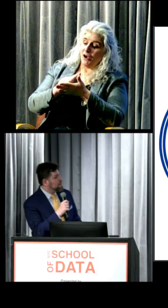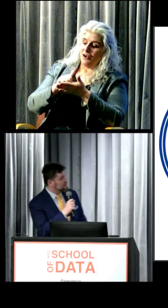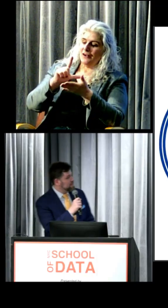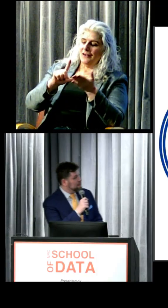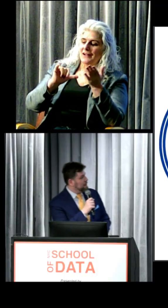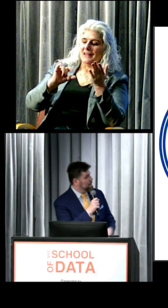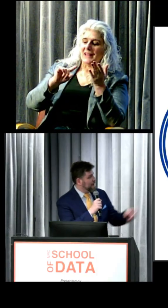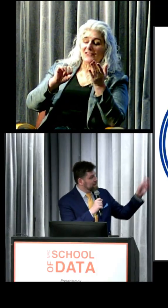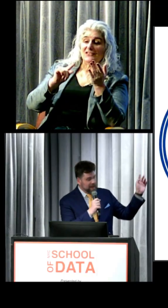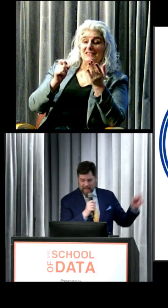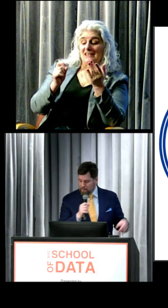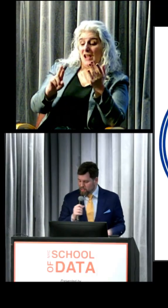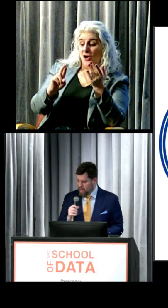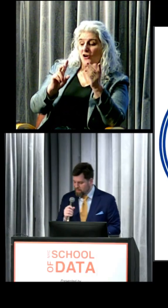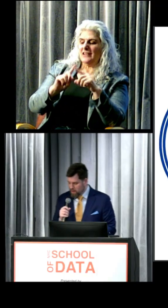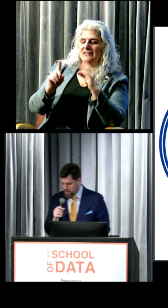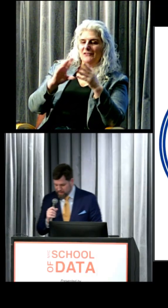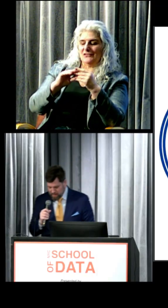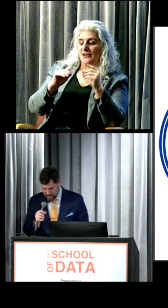shows us how. It shows us that connection.